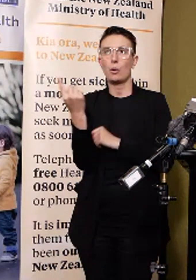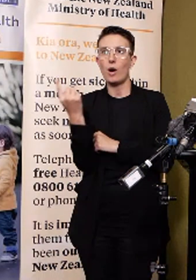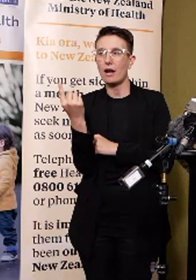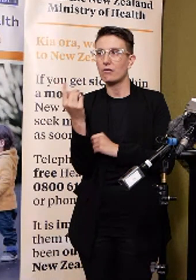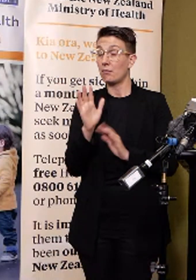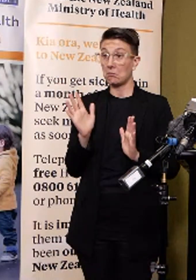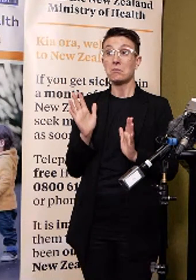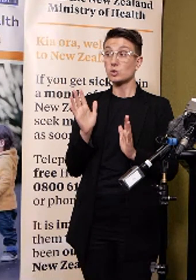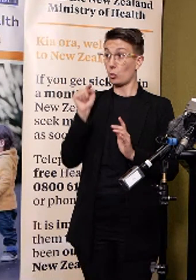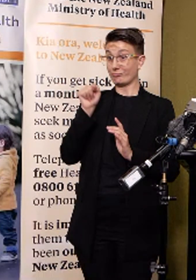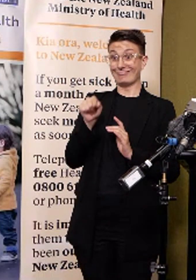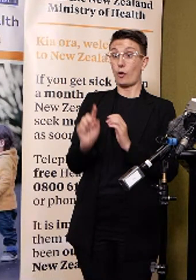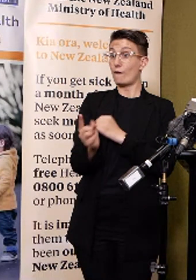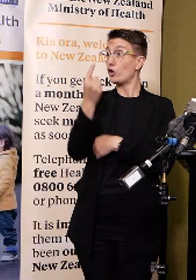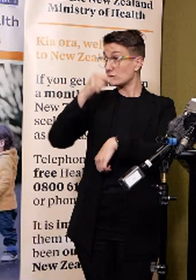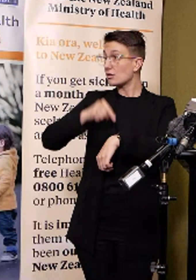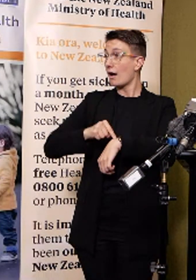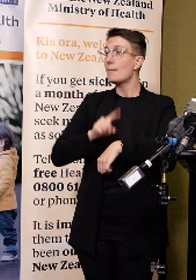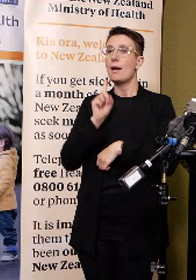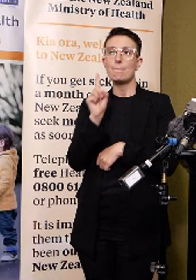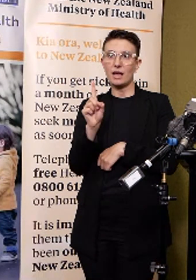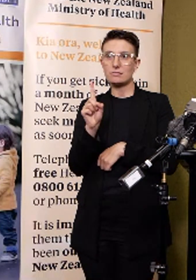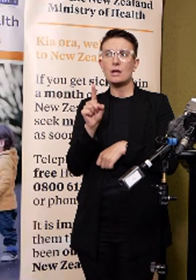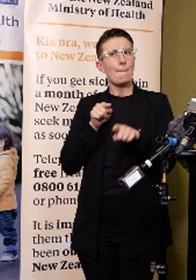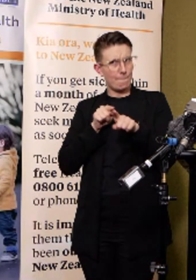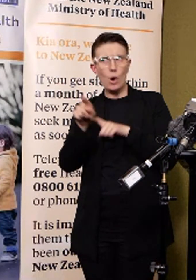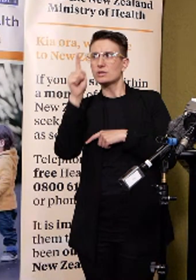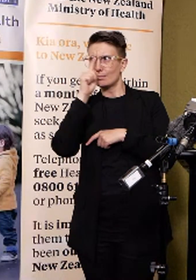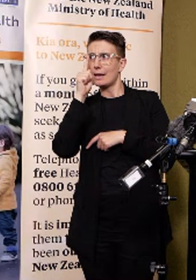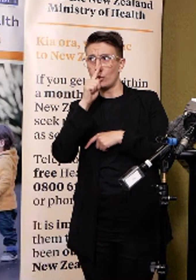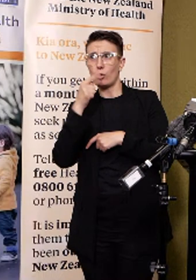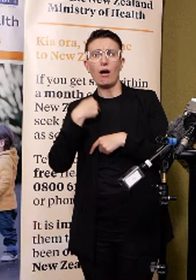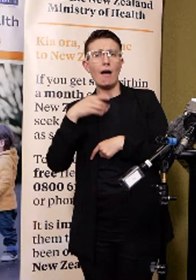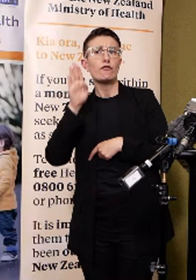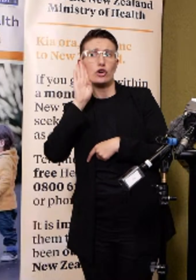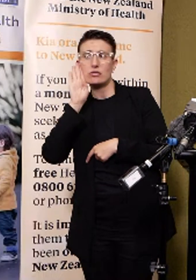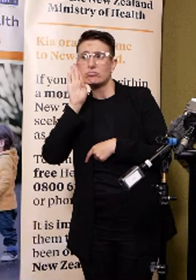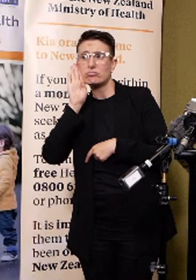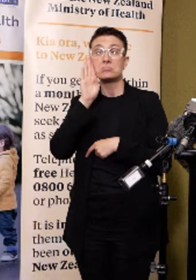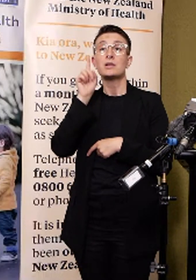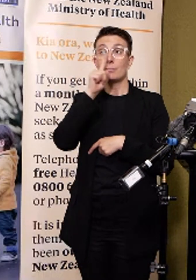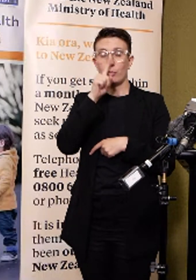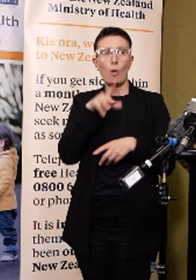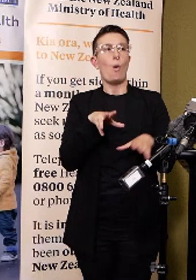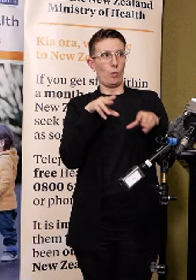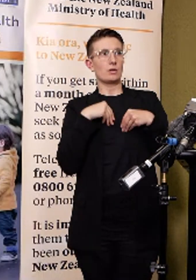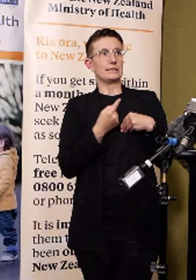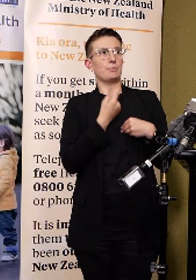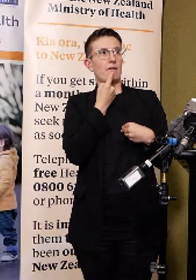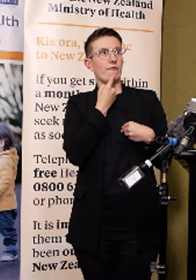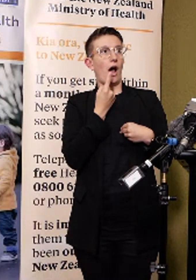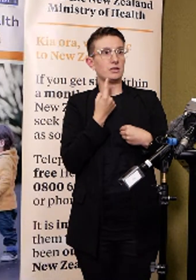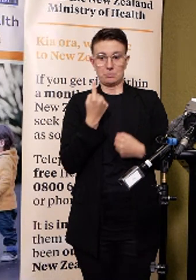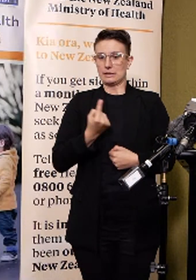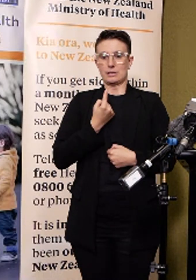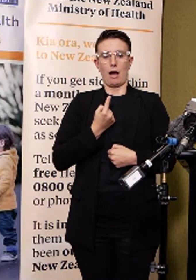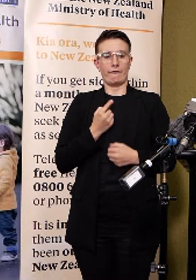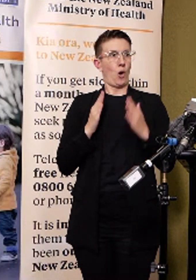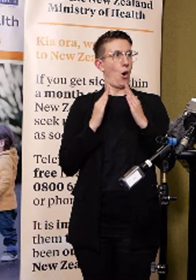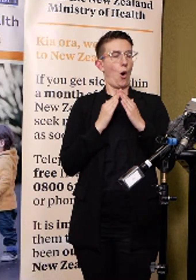as they are self isolating. And I think that's a really, really strong sense of common purpose around keeping the community safe here.